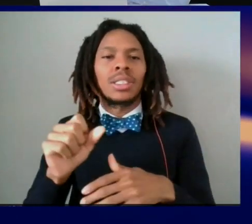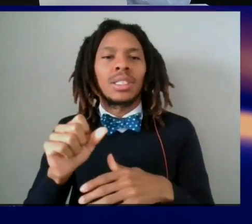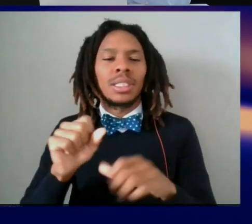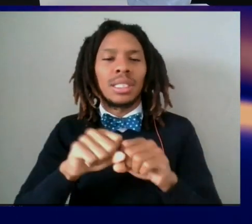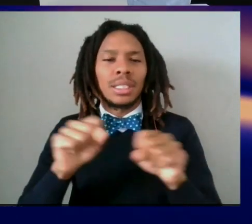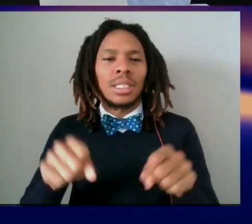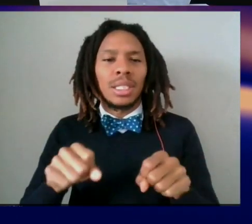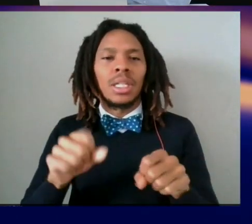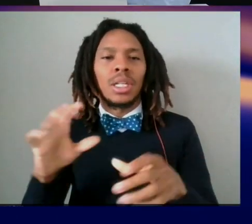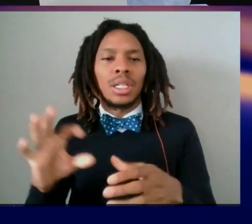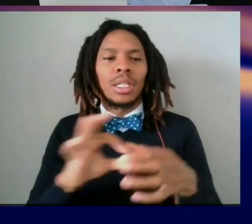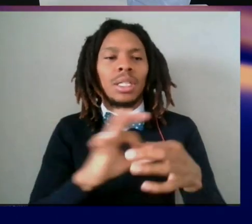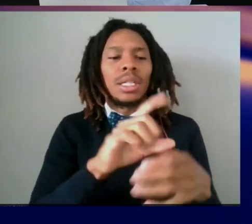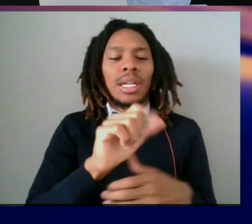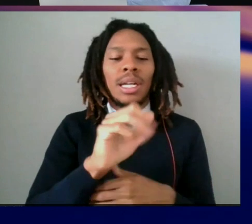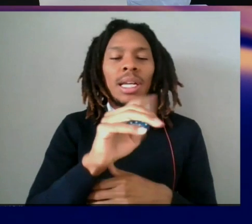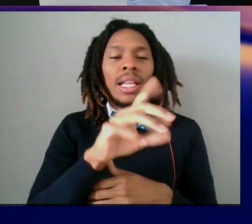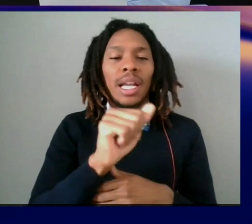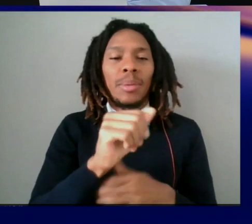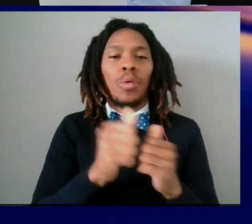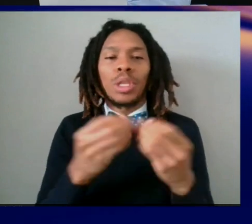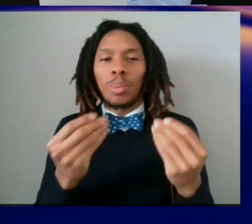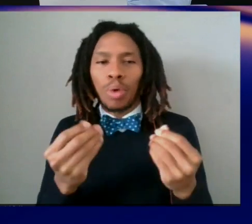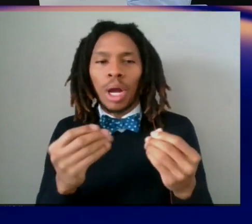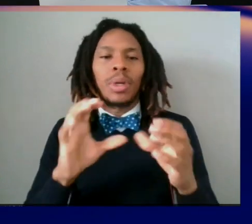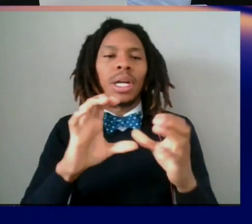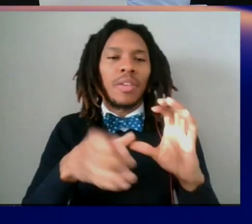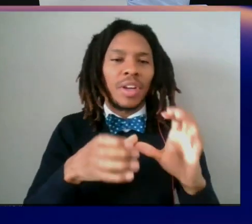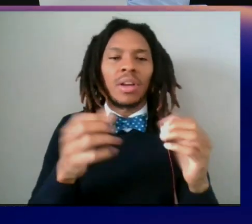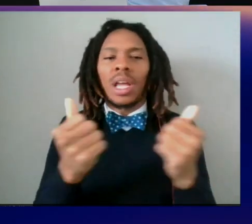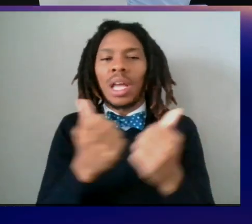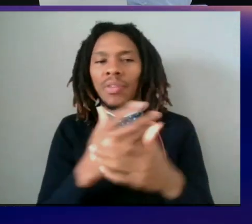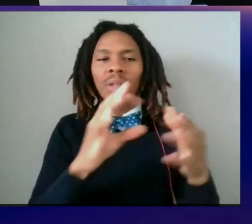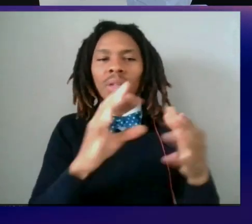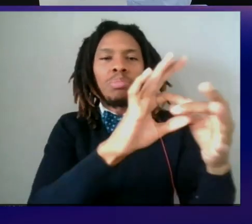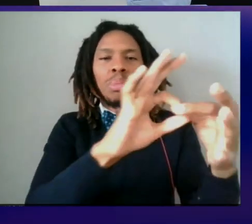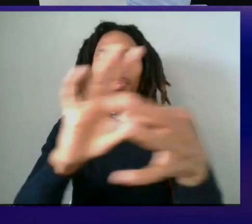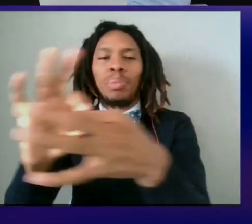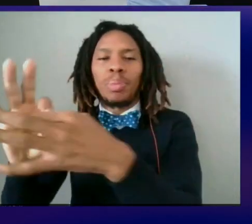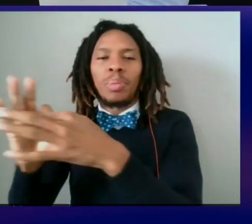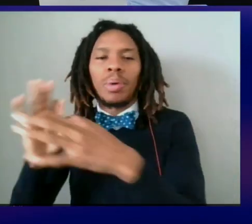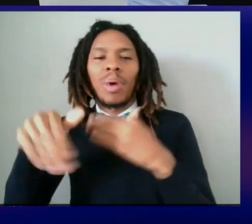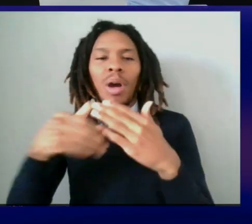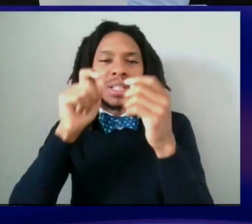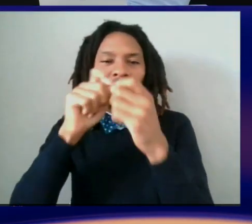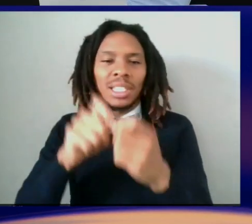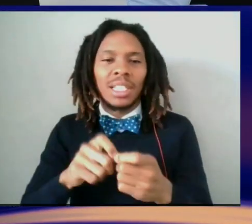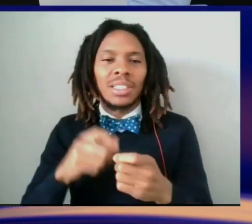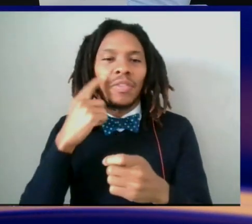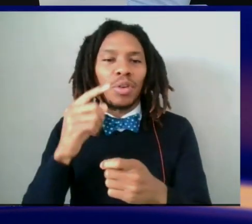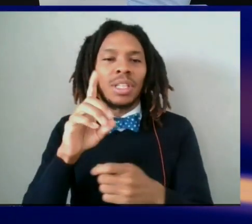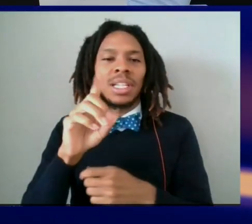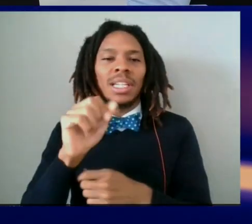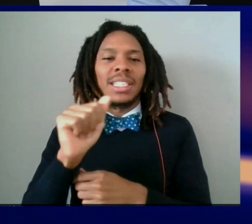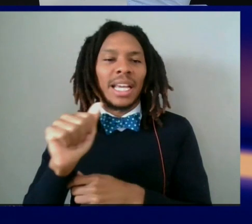with the properties and configuration strings and all the other sort of details for the underlying data source and all that sort of happens in the Lambda.